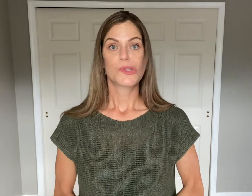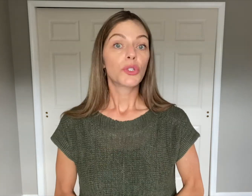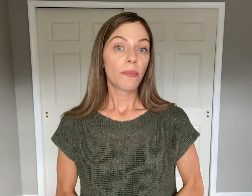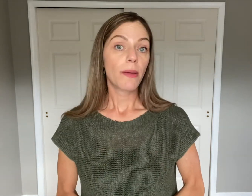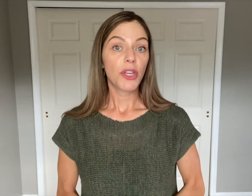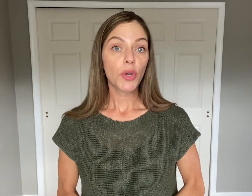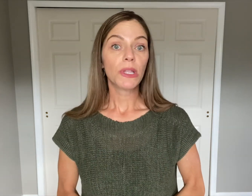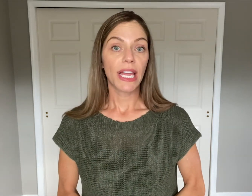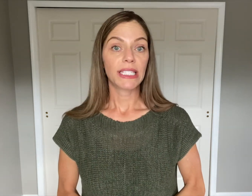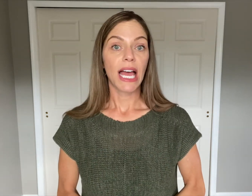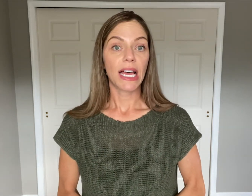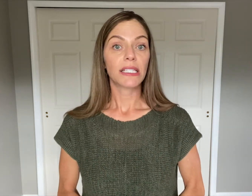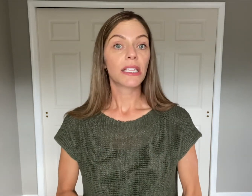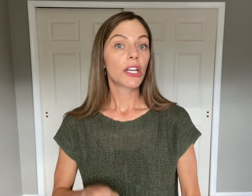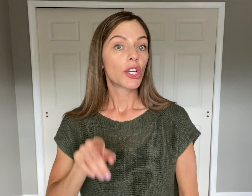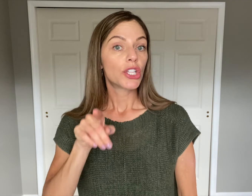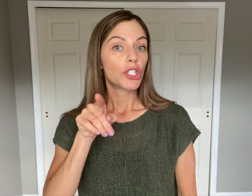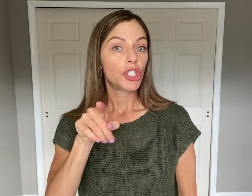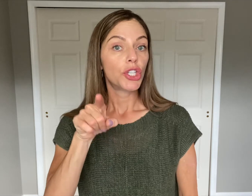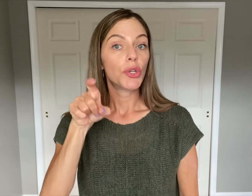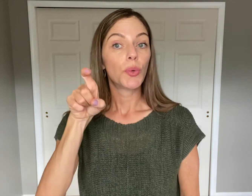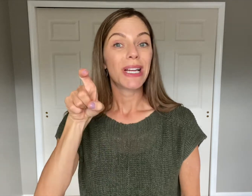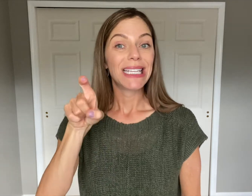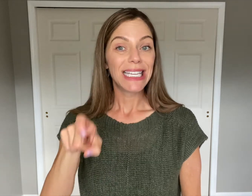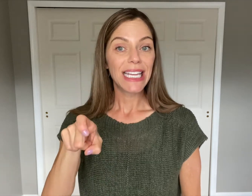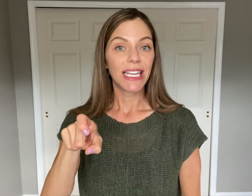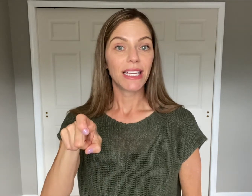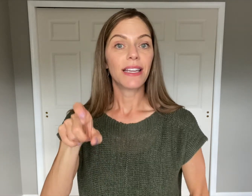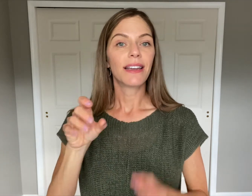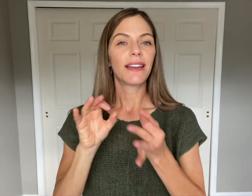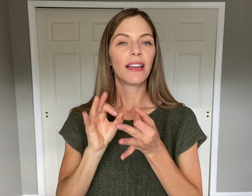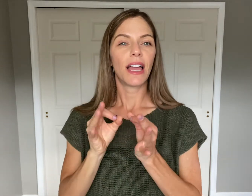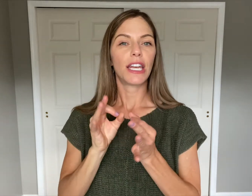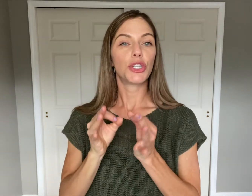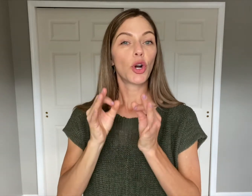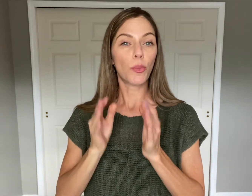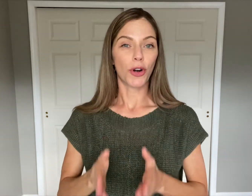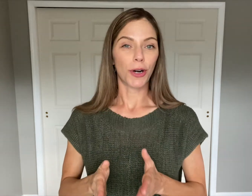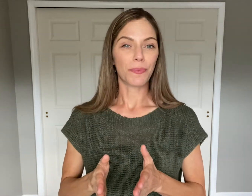So maybe you would like to ask: "Do you need an interpreter?"